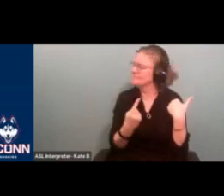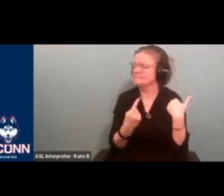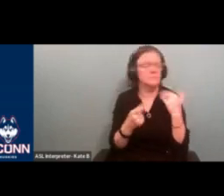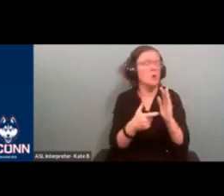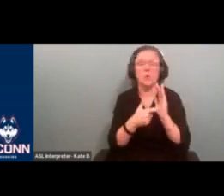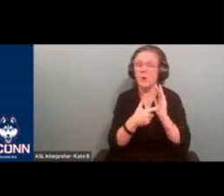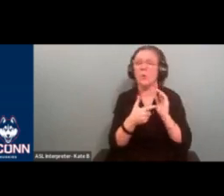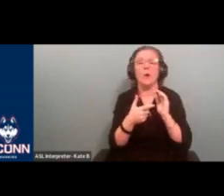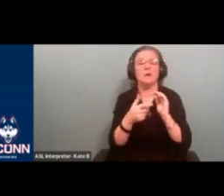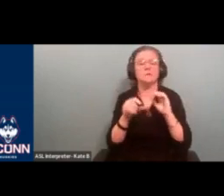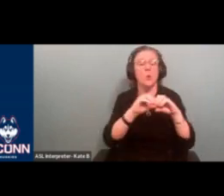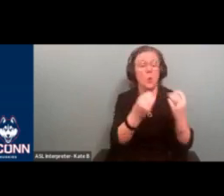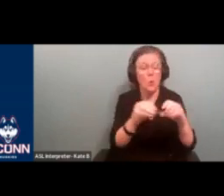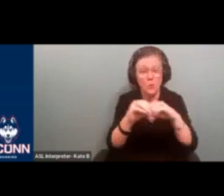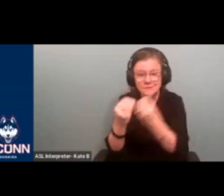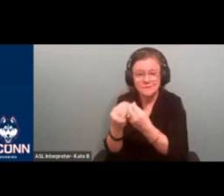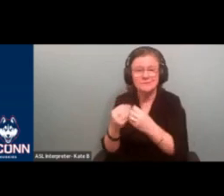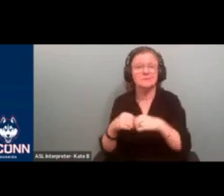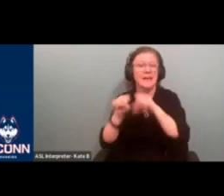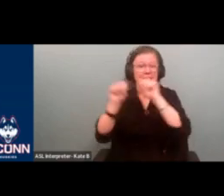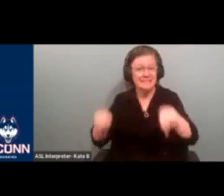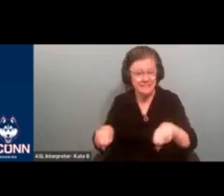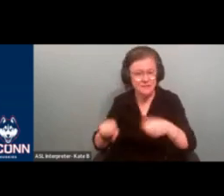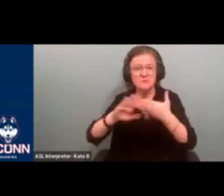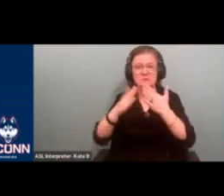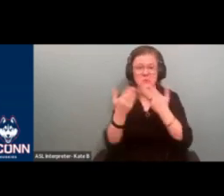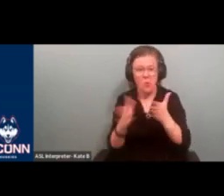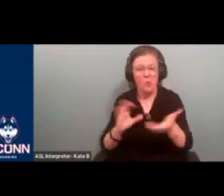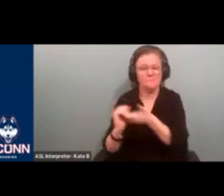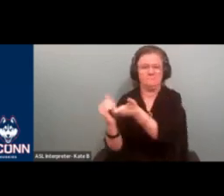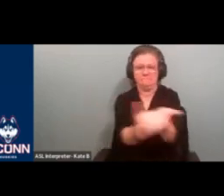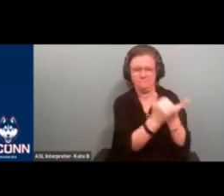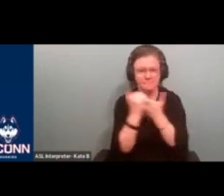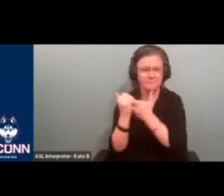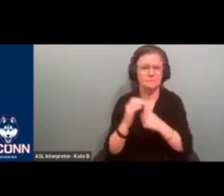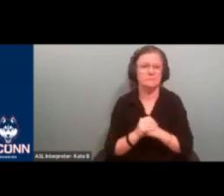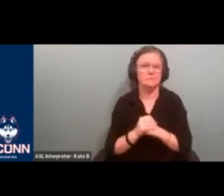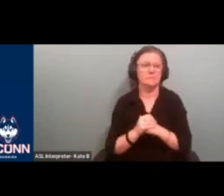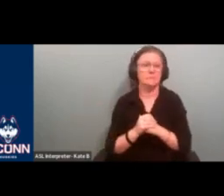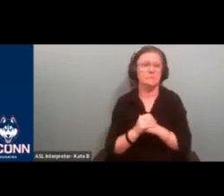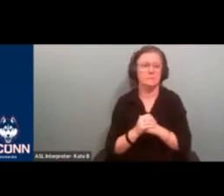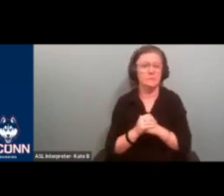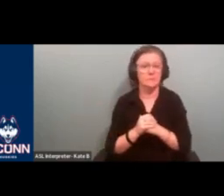other community and system stakeholders. It requires organizations to reconfigure